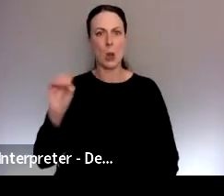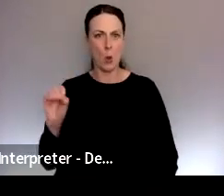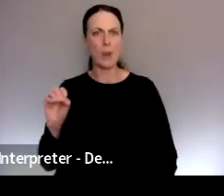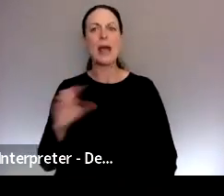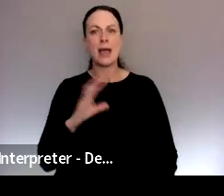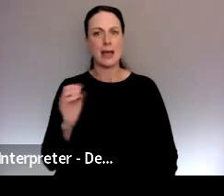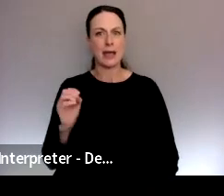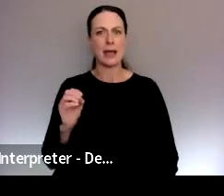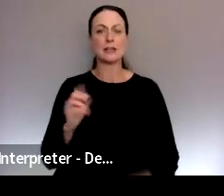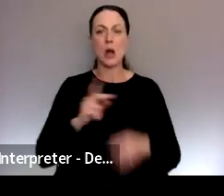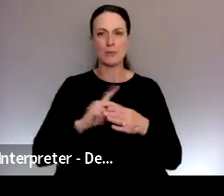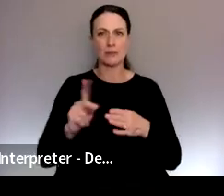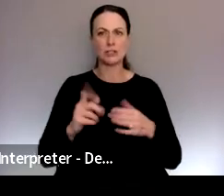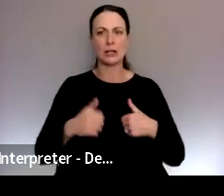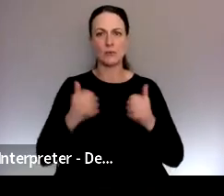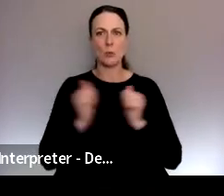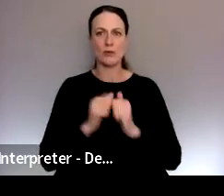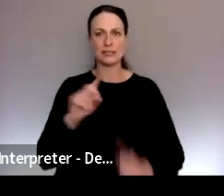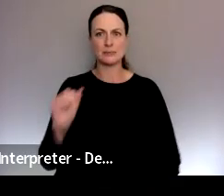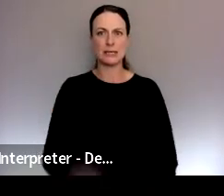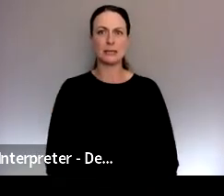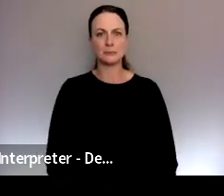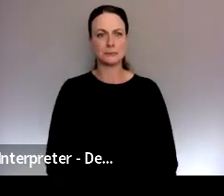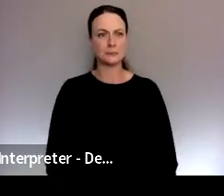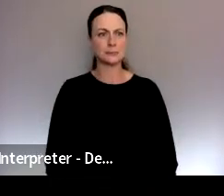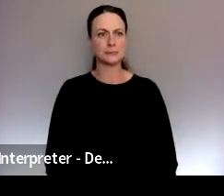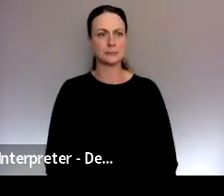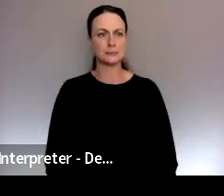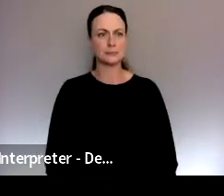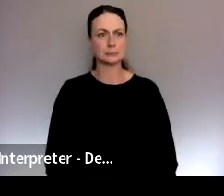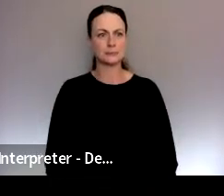and a professional living with a disability.